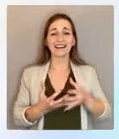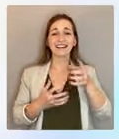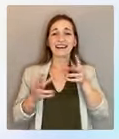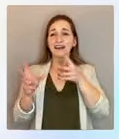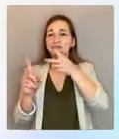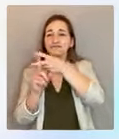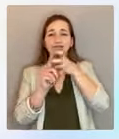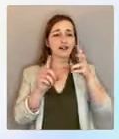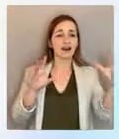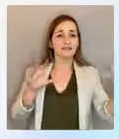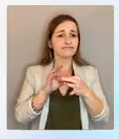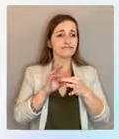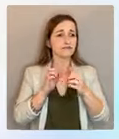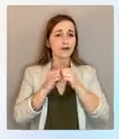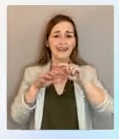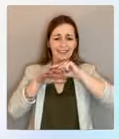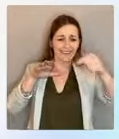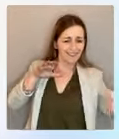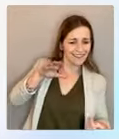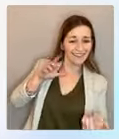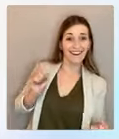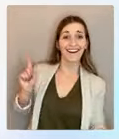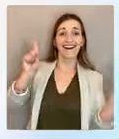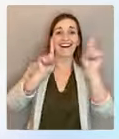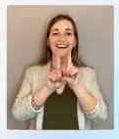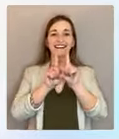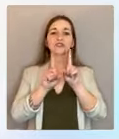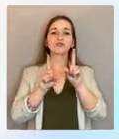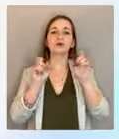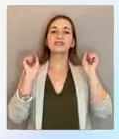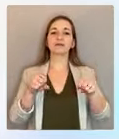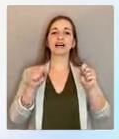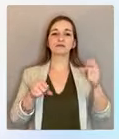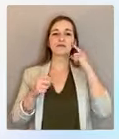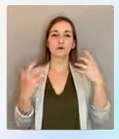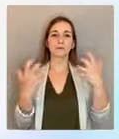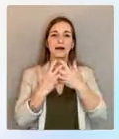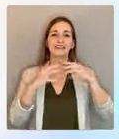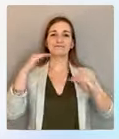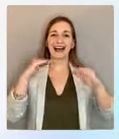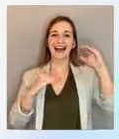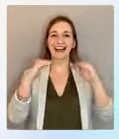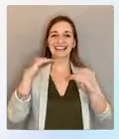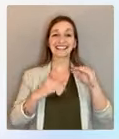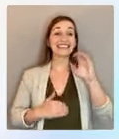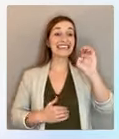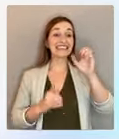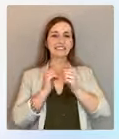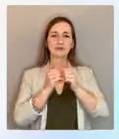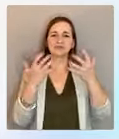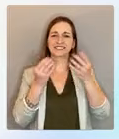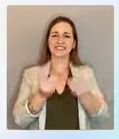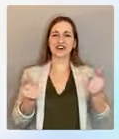There's a very large pool of people you can pull from, and so it's possible to make matches that are always balanced. And luckily, eSports have solved this